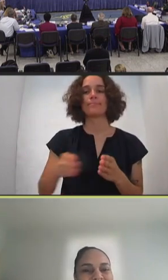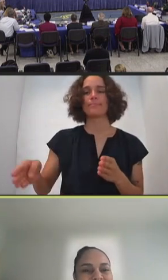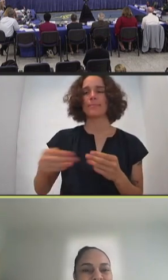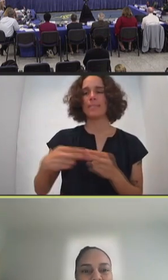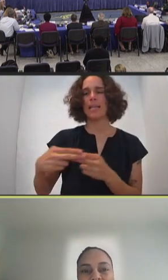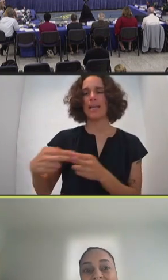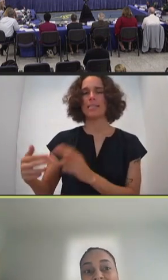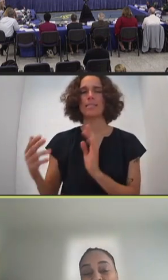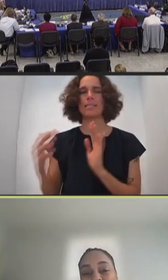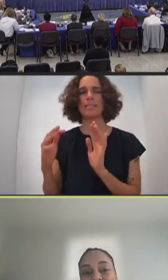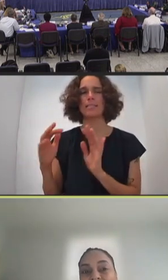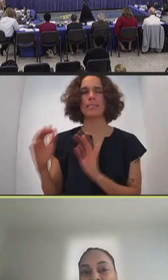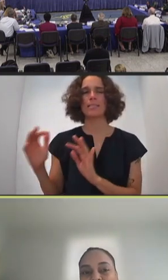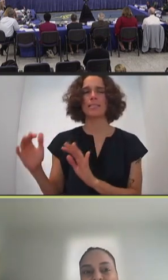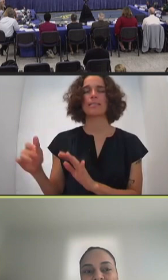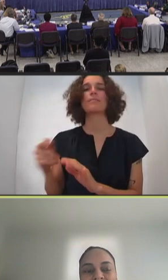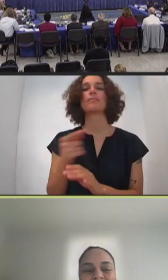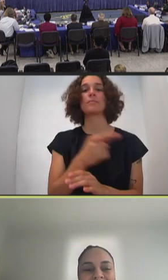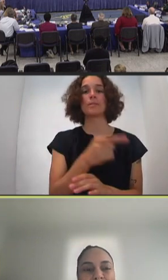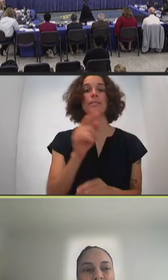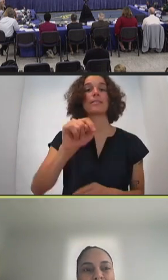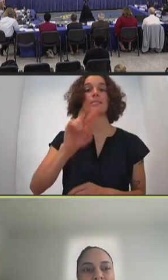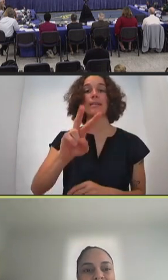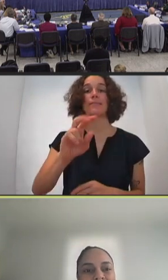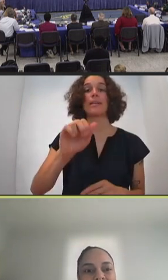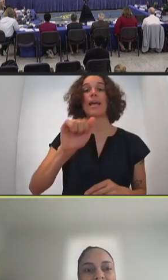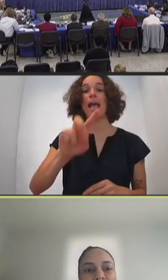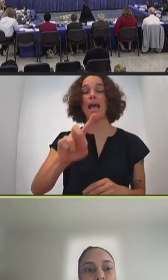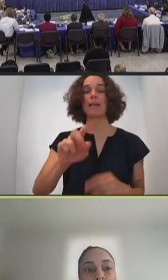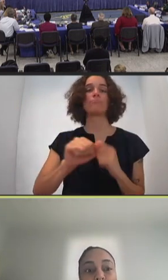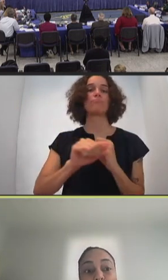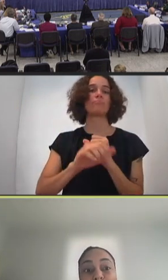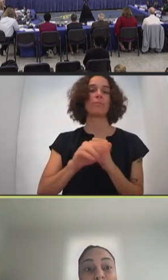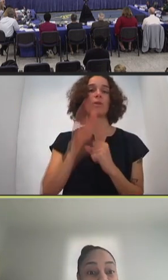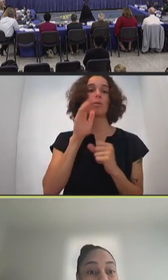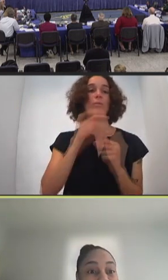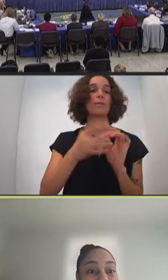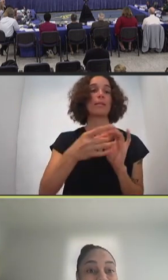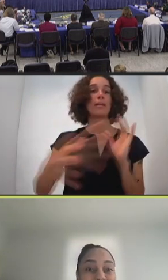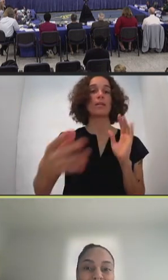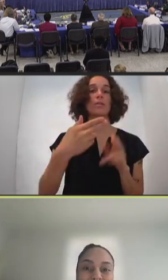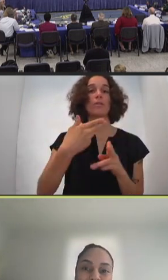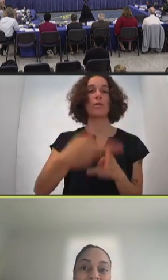This is -- we have a TV ad that will be released called More Good Talks to our